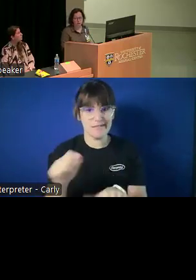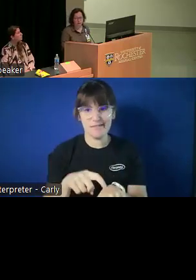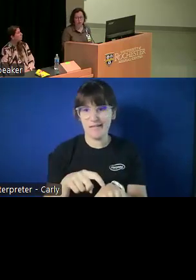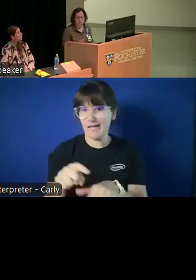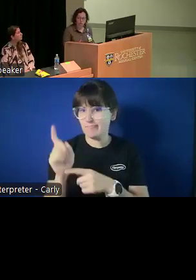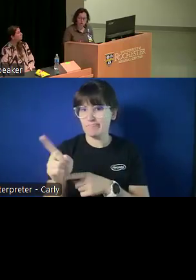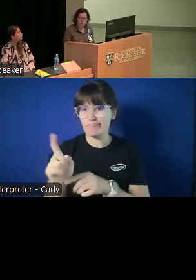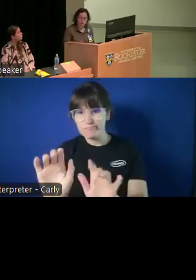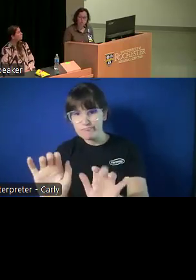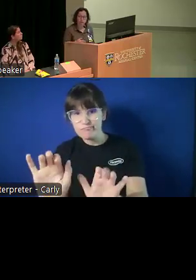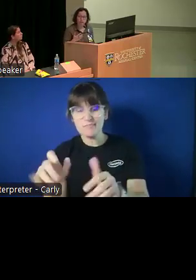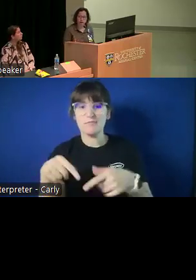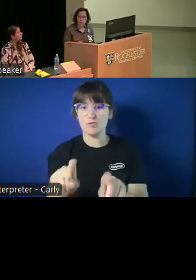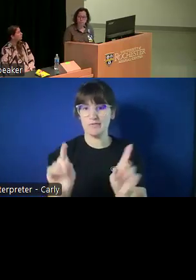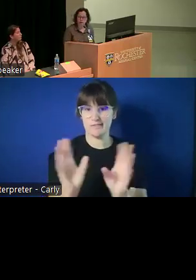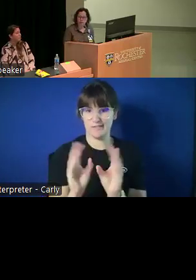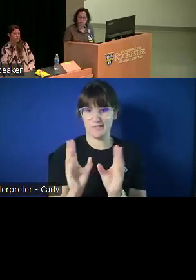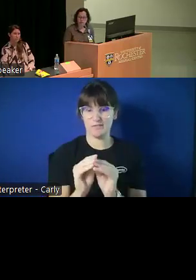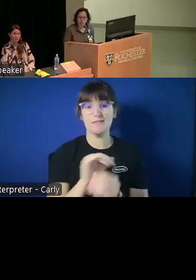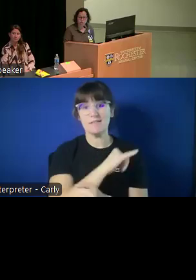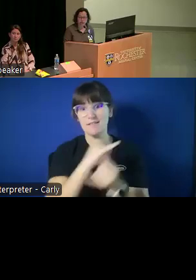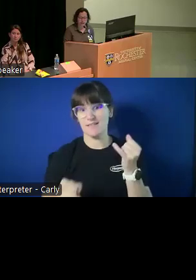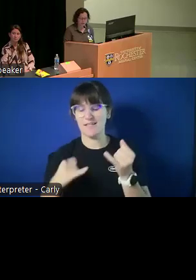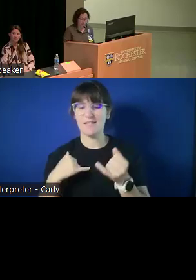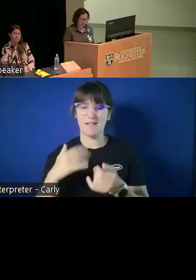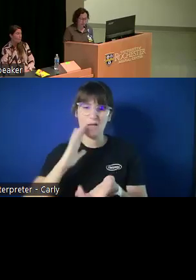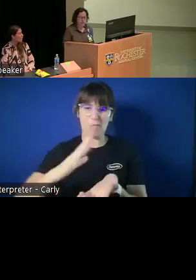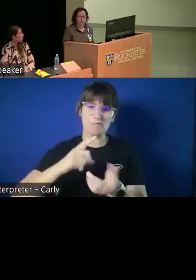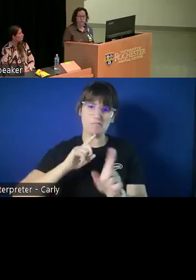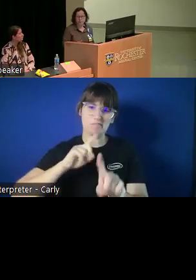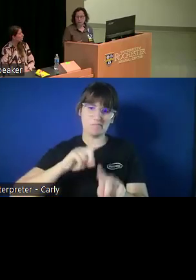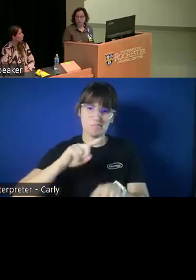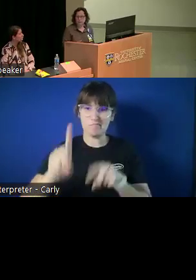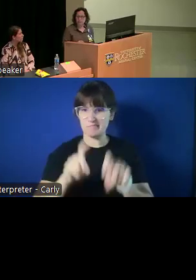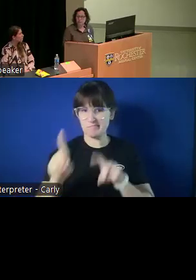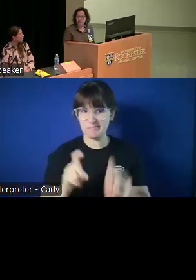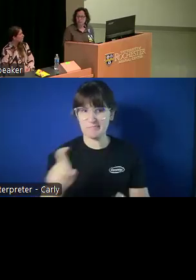the course of the session and then I will moderate discussion at the end of it last but not least we